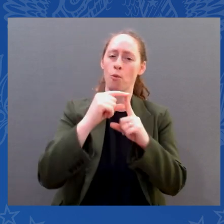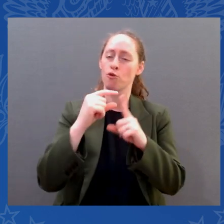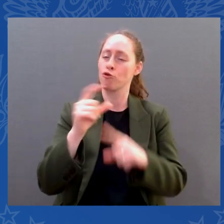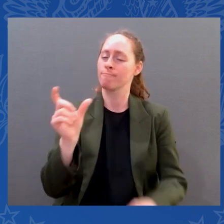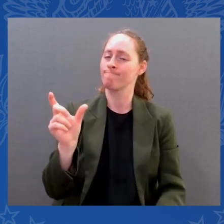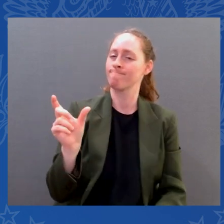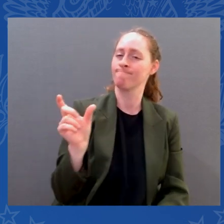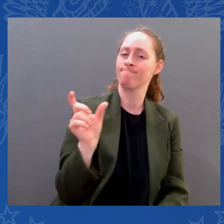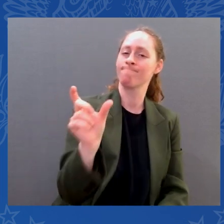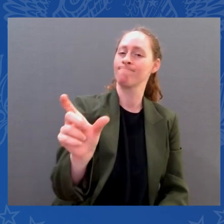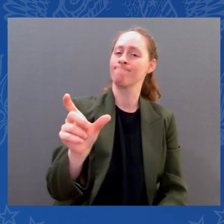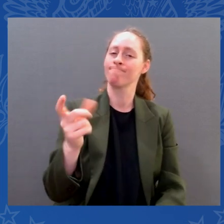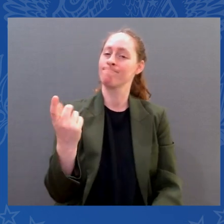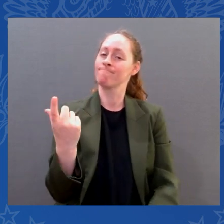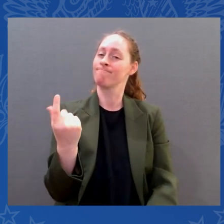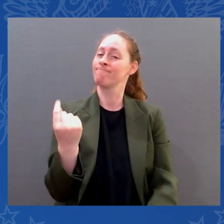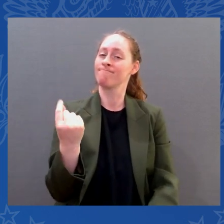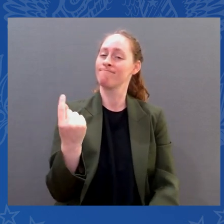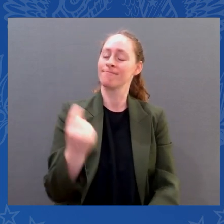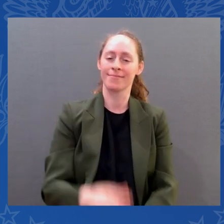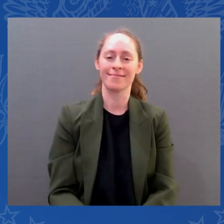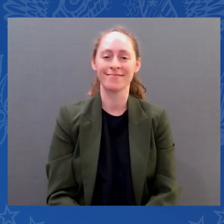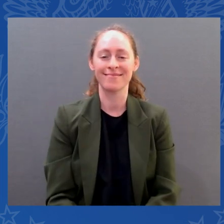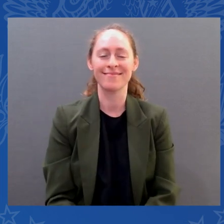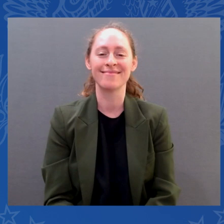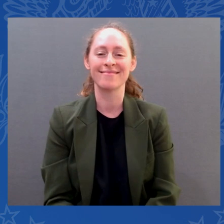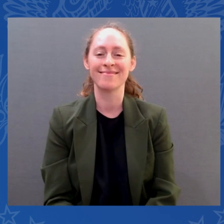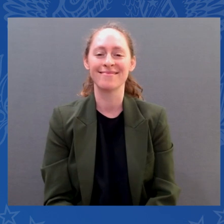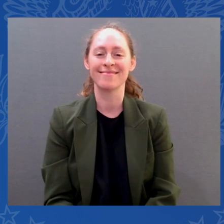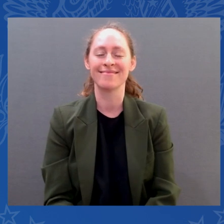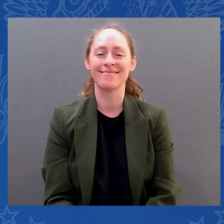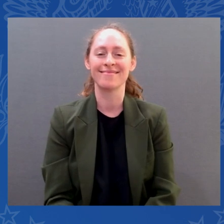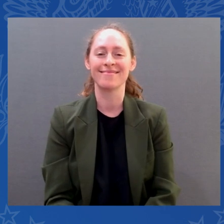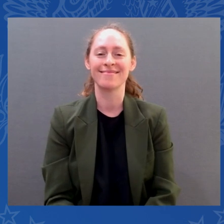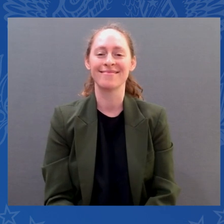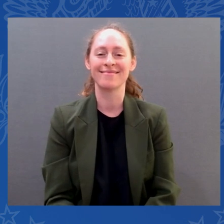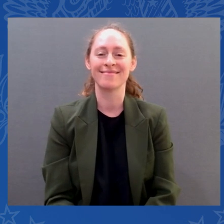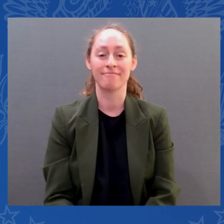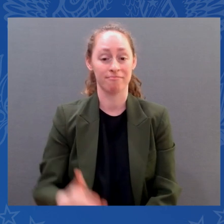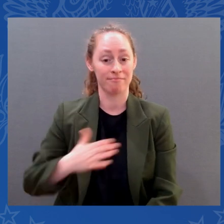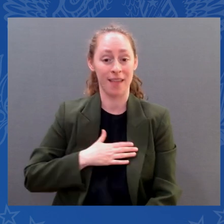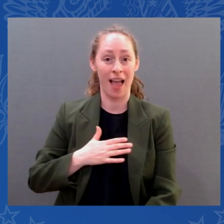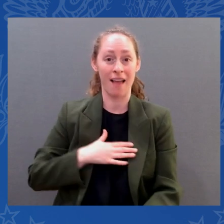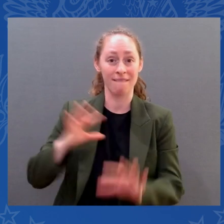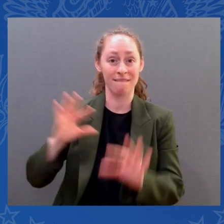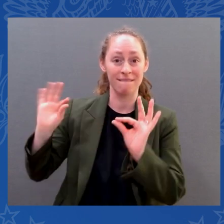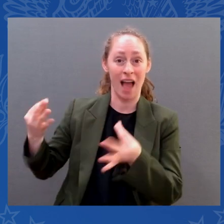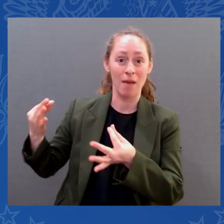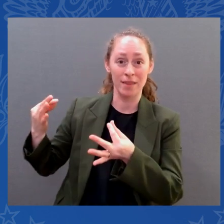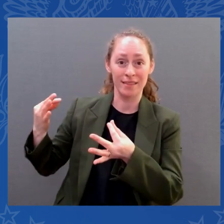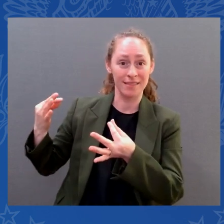but your ancestors came. What did they come for? Because they believed there was possibilities here unlike any other nation in the world.